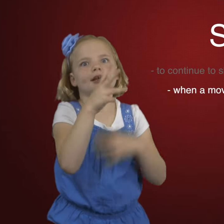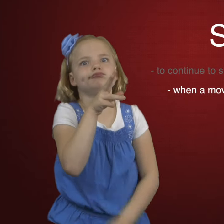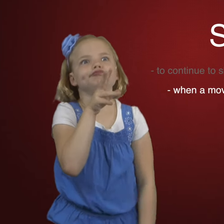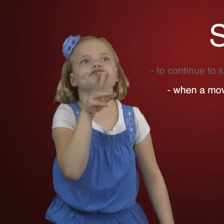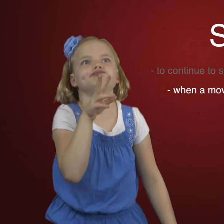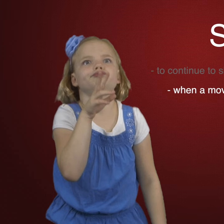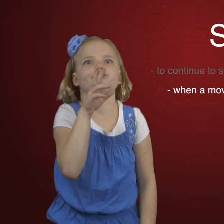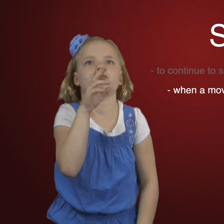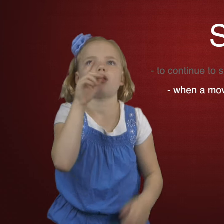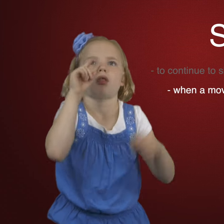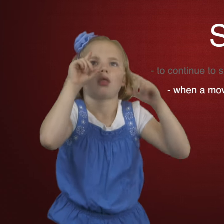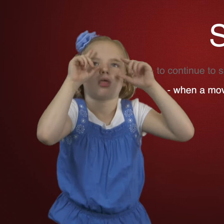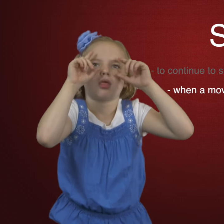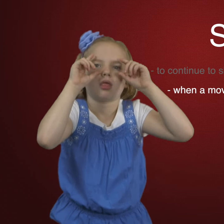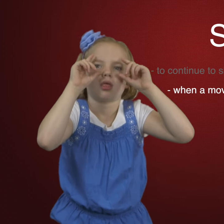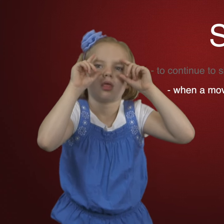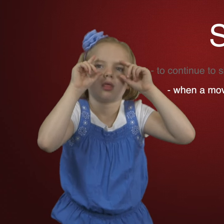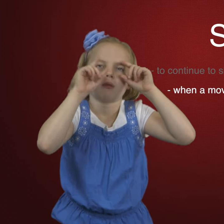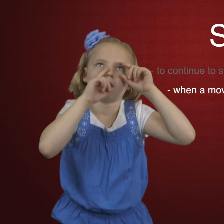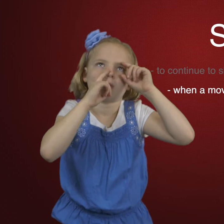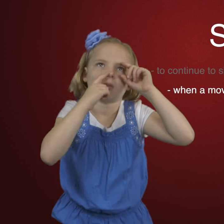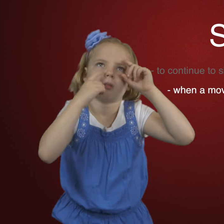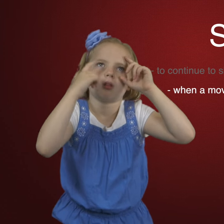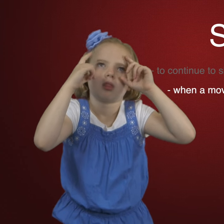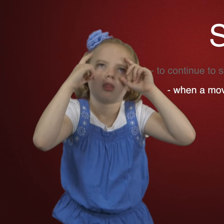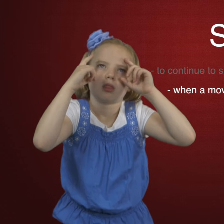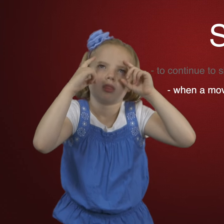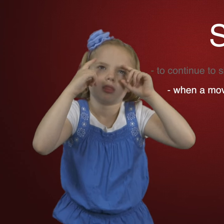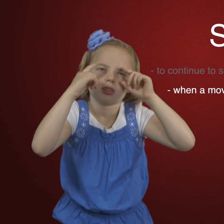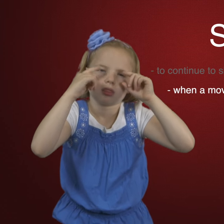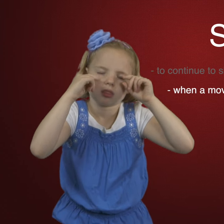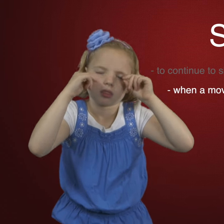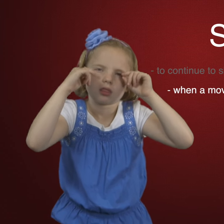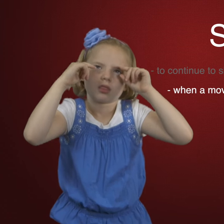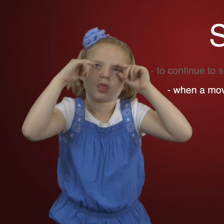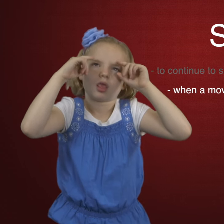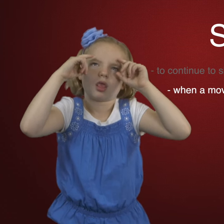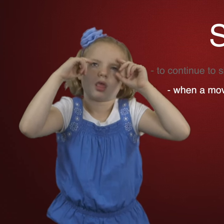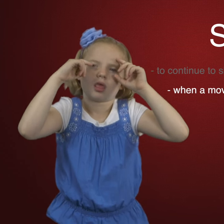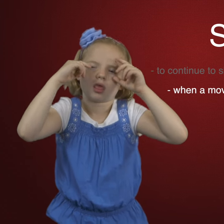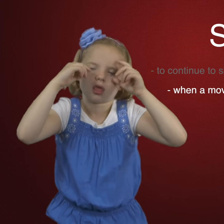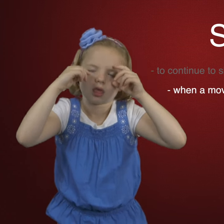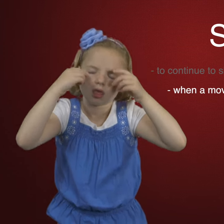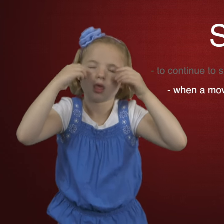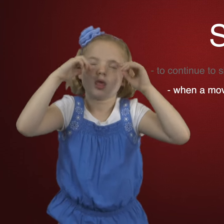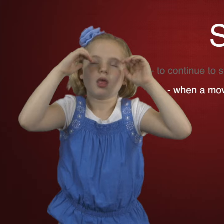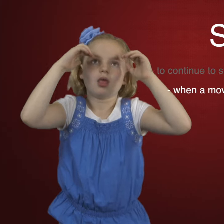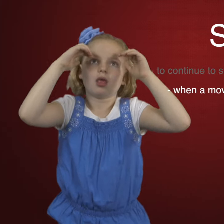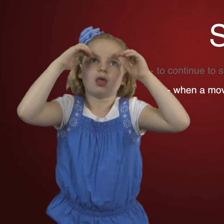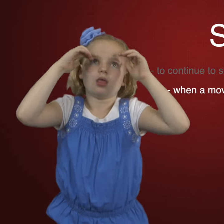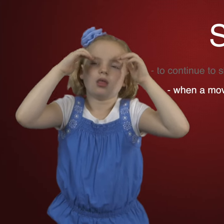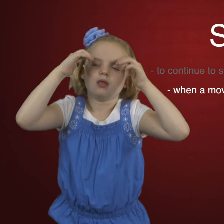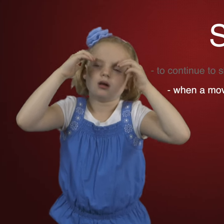and the movie is playing on and on and it's so boring and you're so tired and your eyes begin to close.